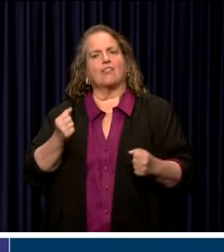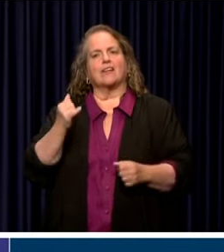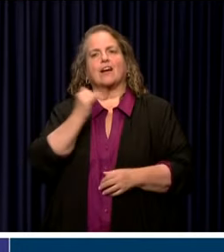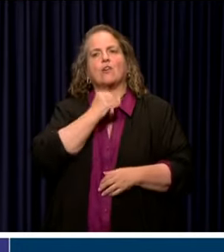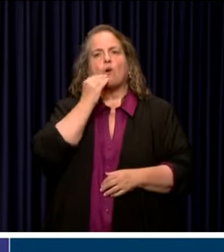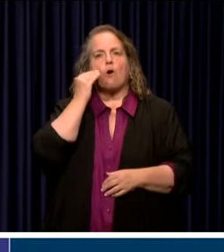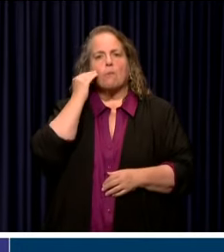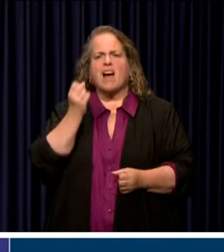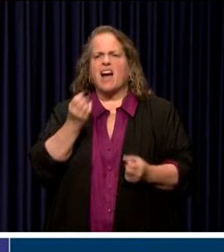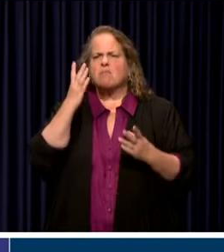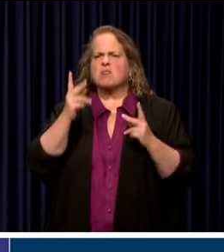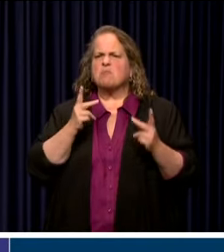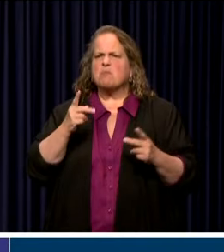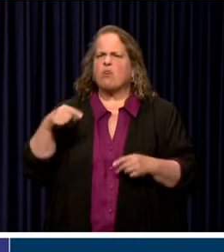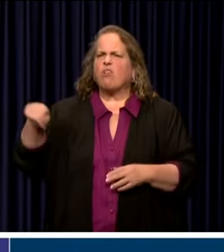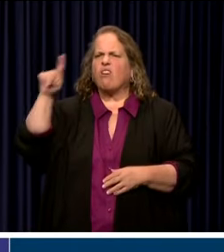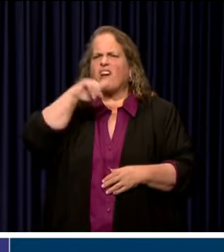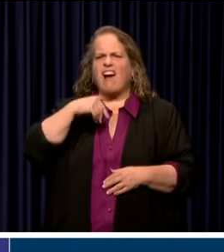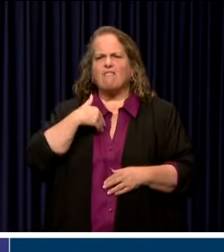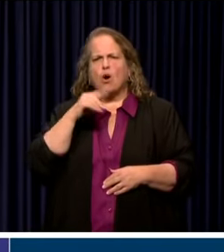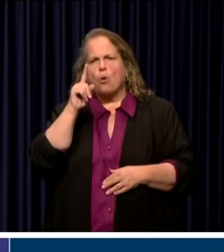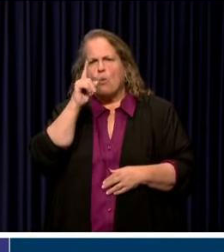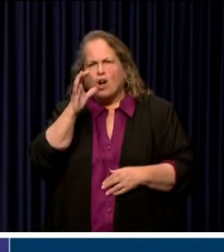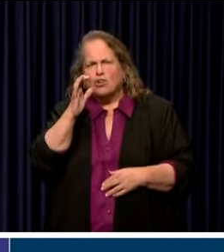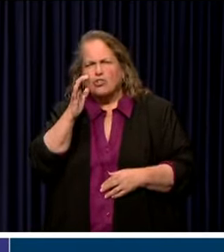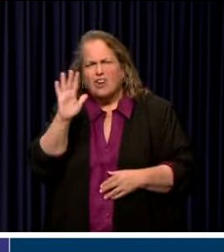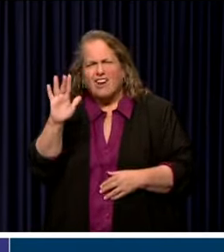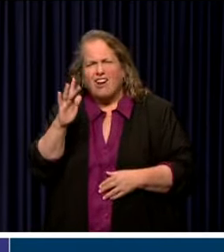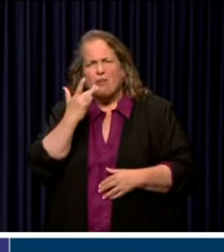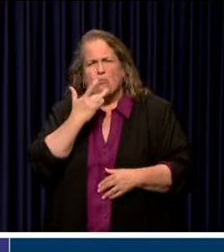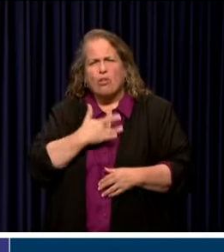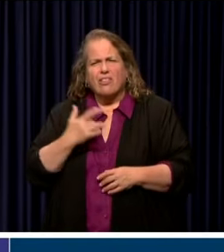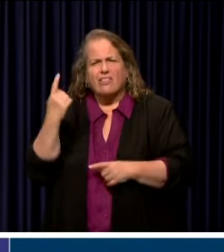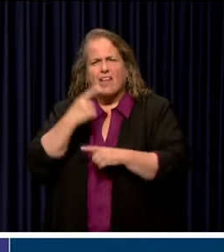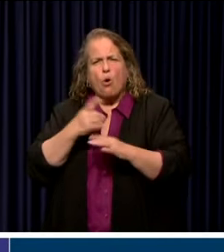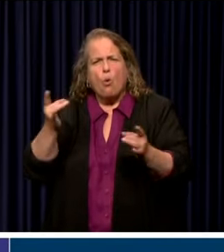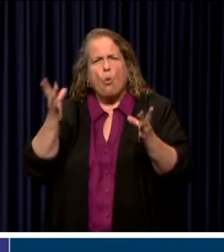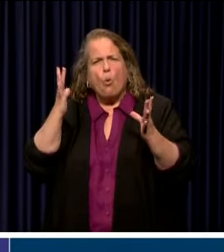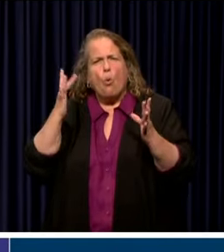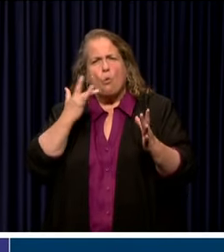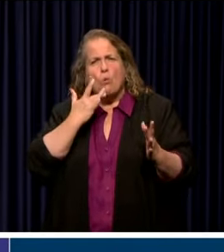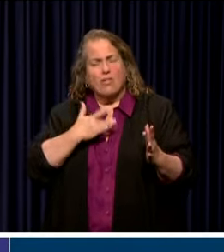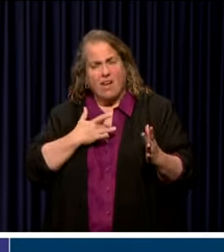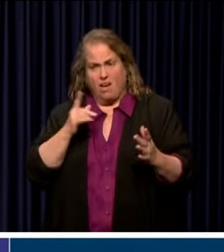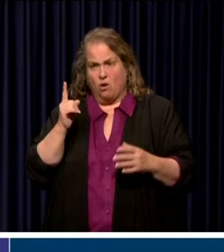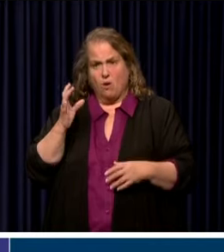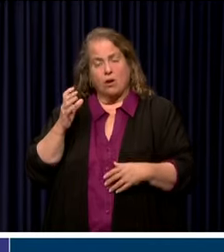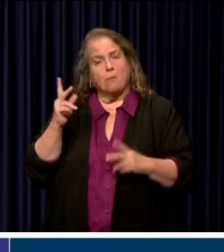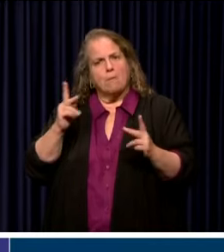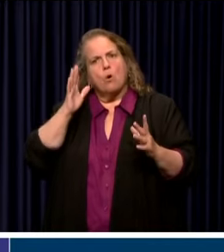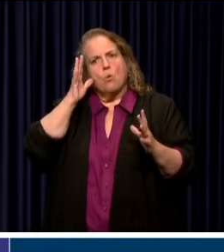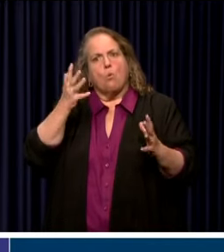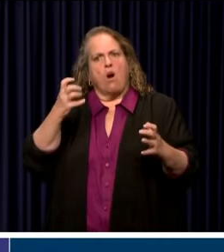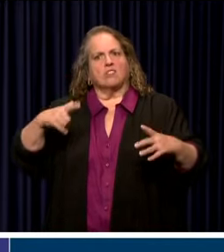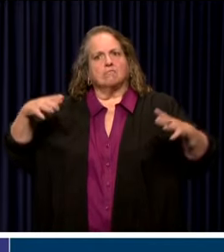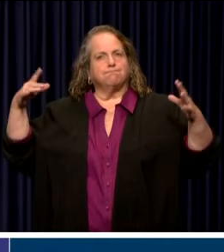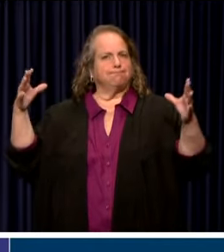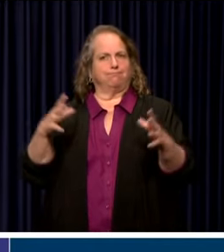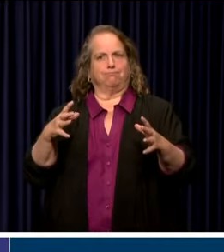AND IF WE CAN COME OUT OF THIS, NOT JUST BEING BETTER PEOPLE, BUT APPRECIATING WHAT EVERYBODY